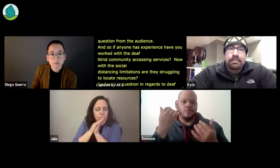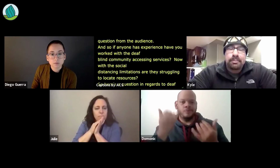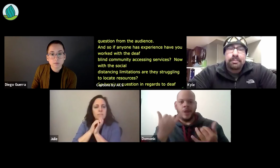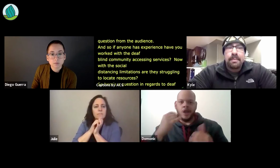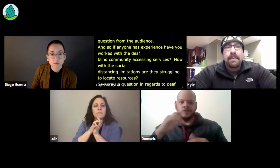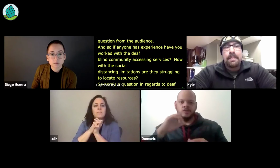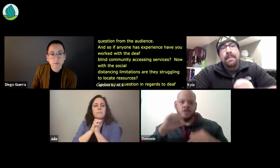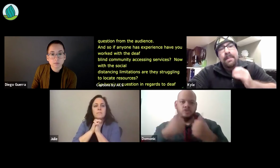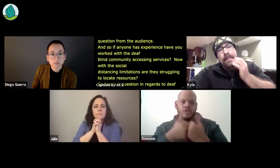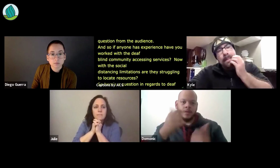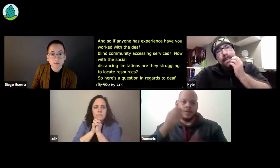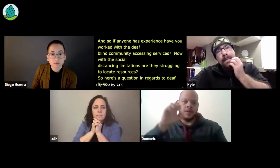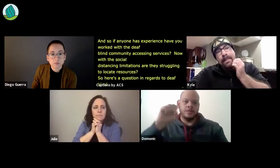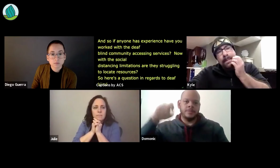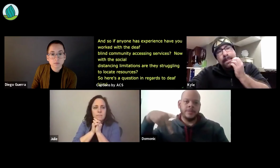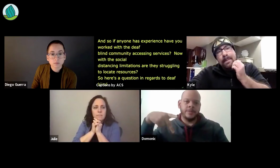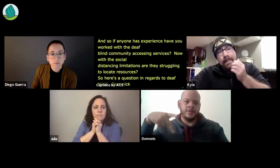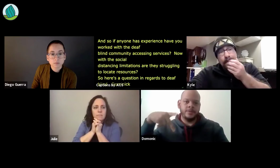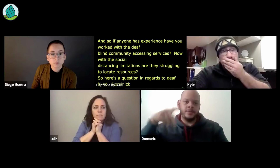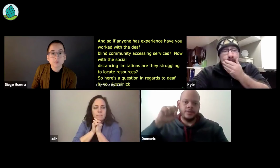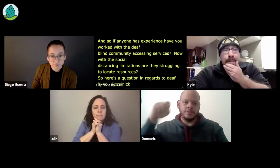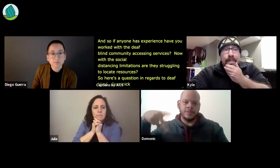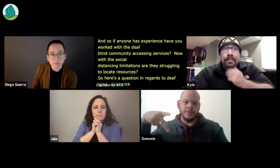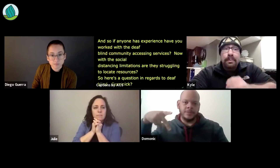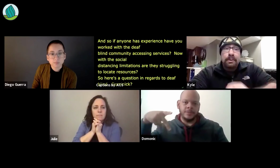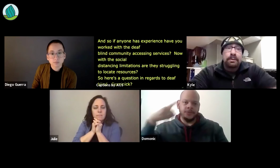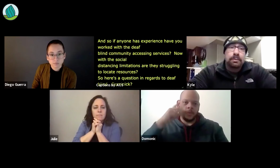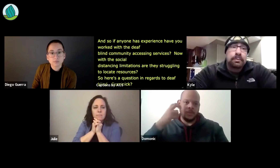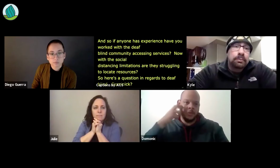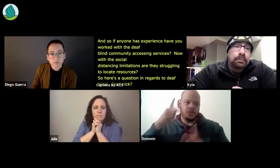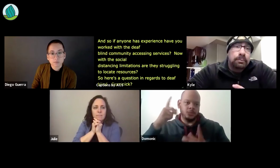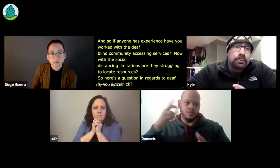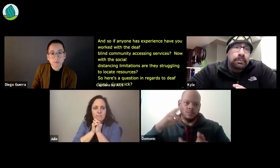The challenge right now are SSPs for deaf blind individuals,